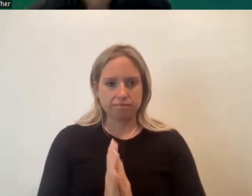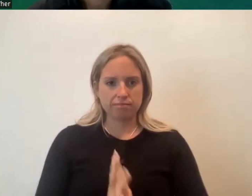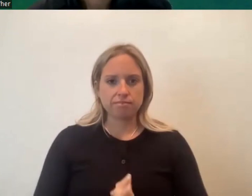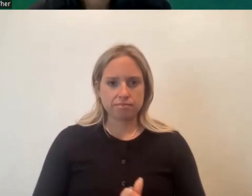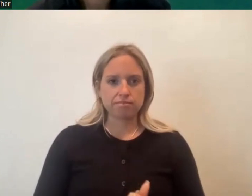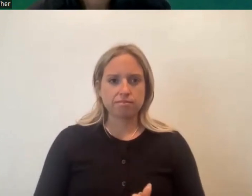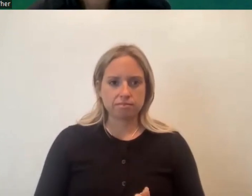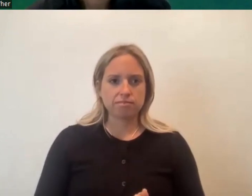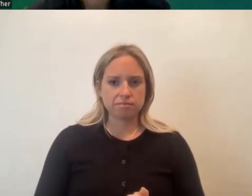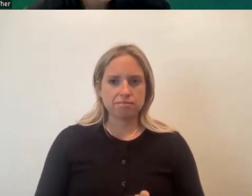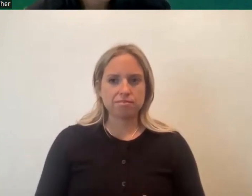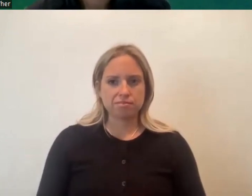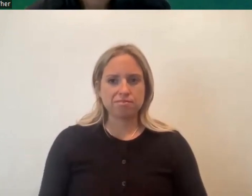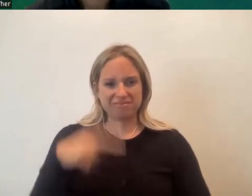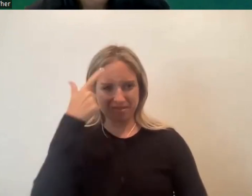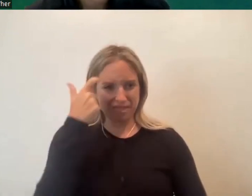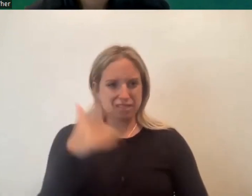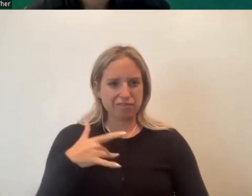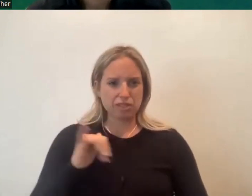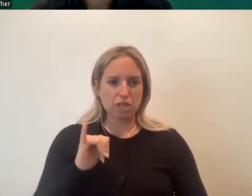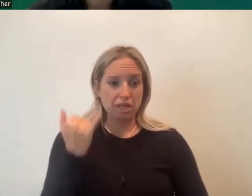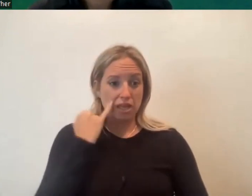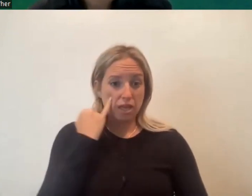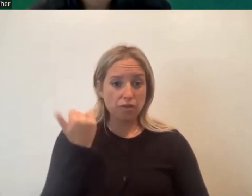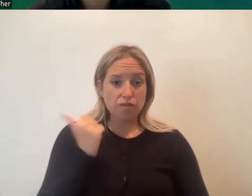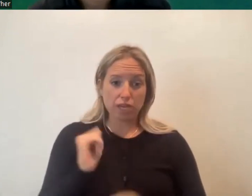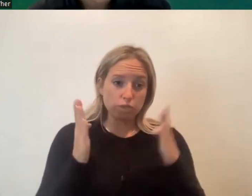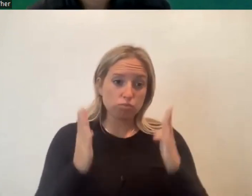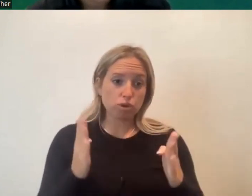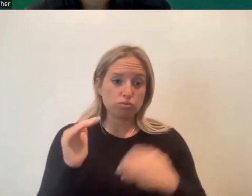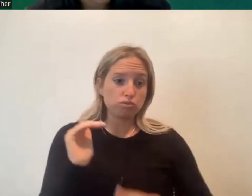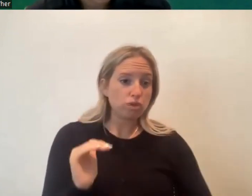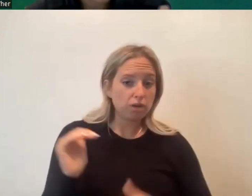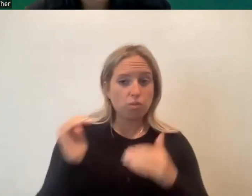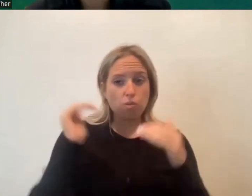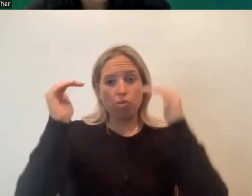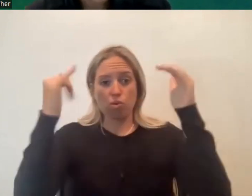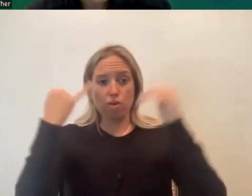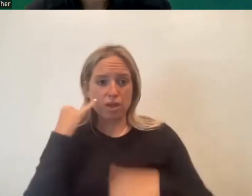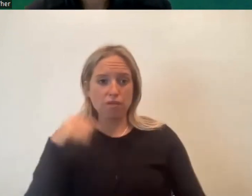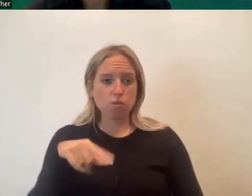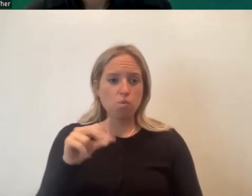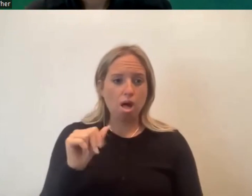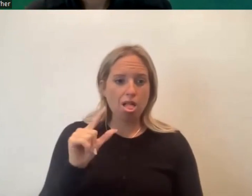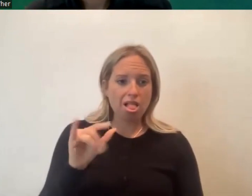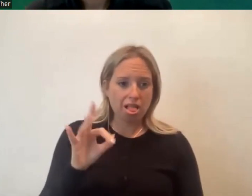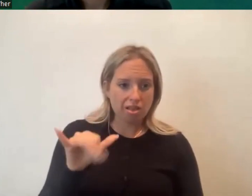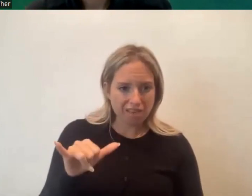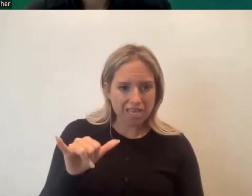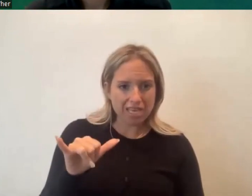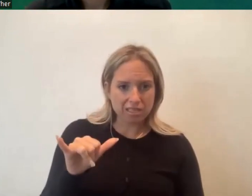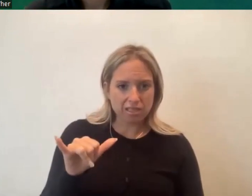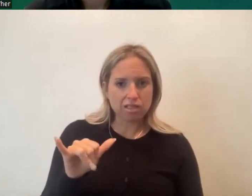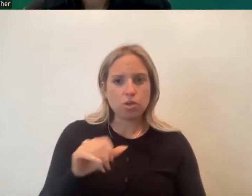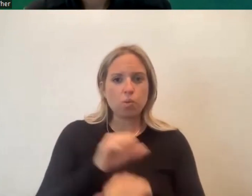Cause it seems like if anyone, child or an adult, if they qualify under their work history...